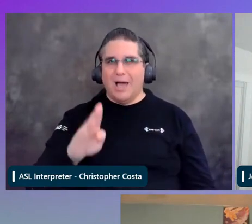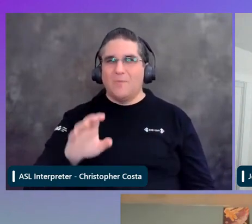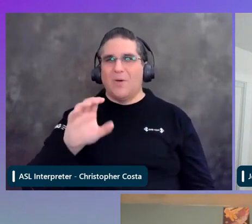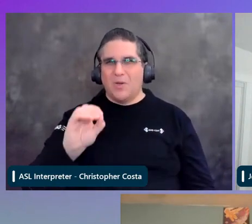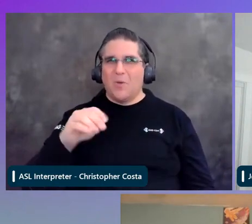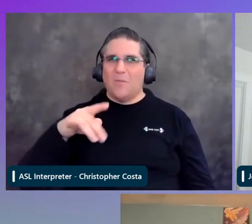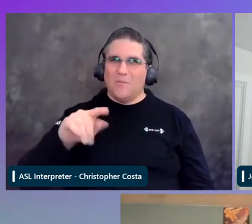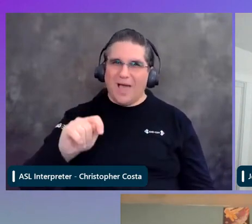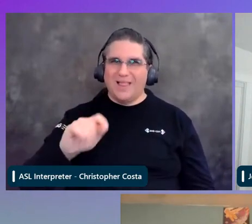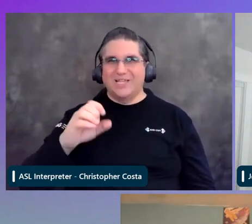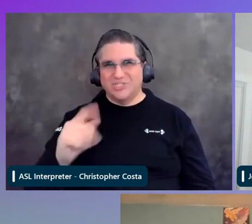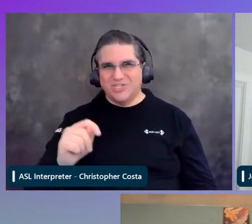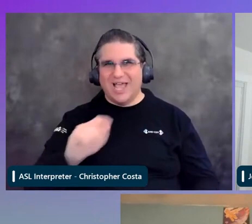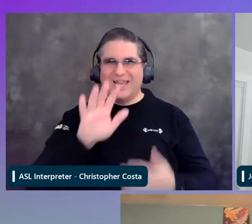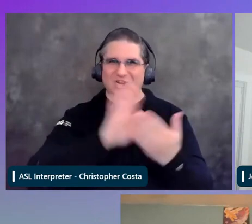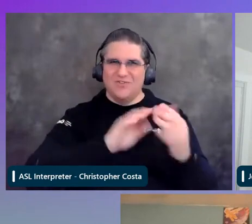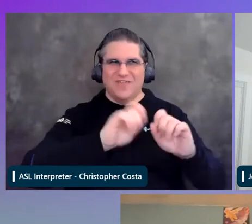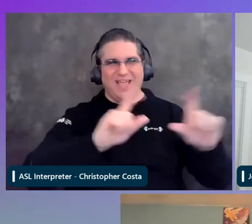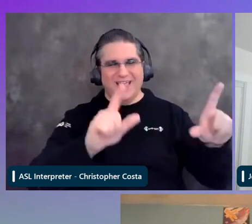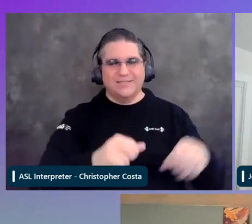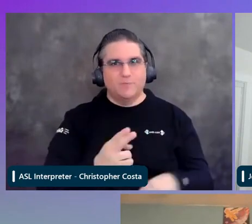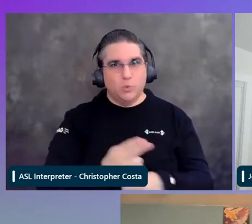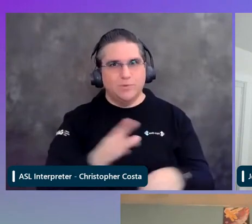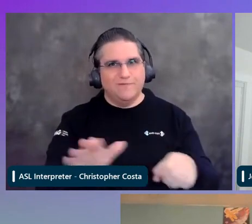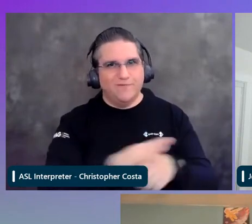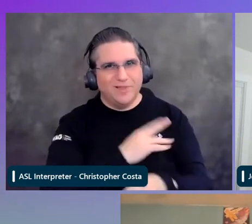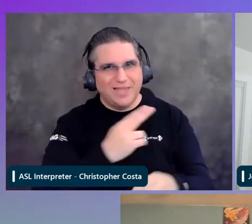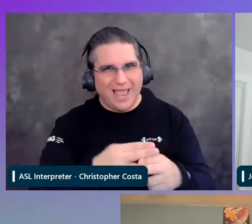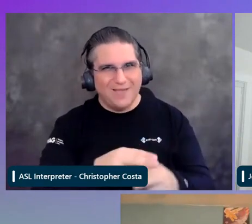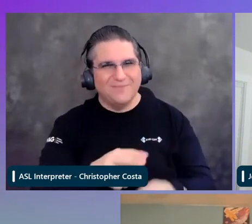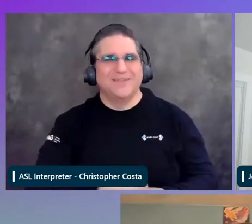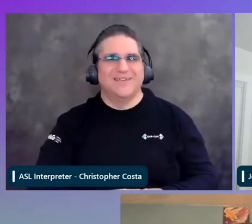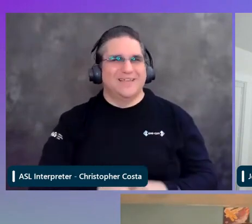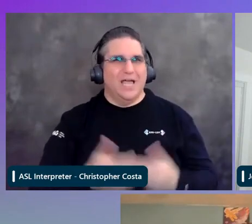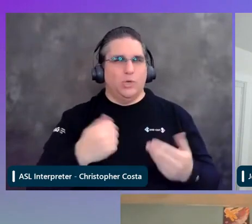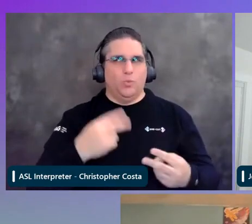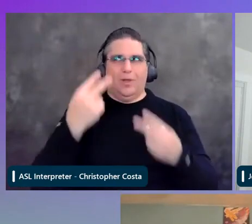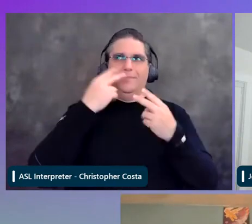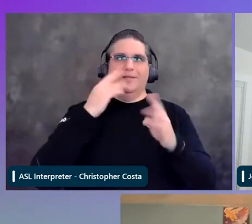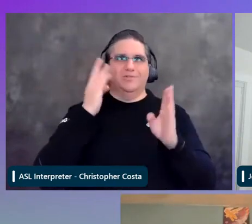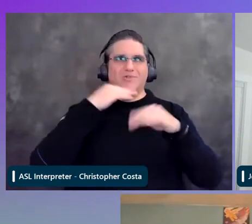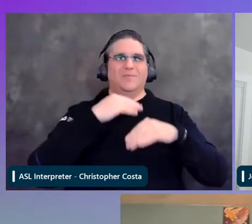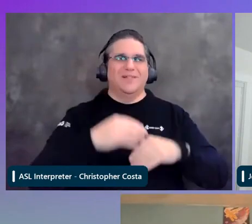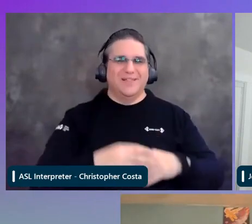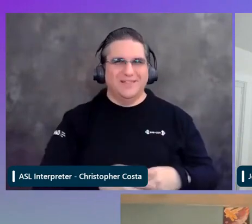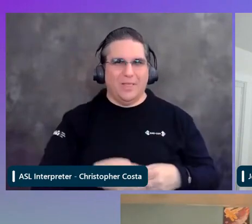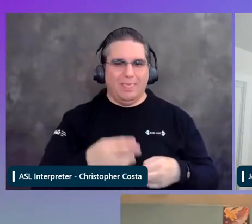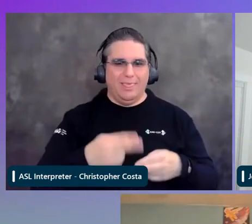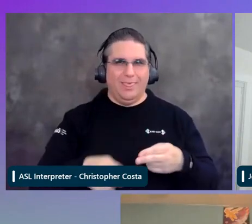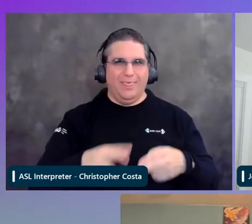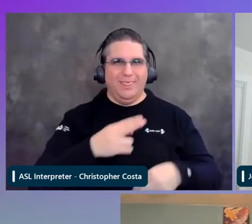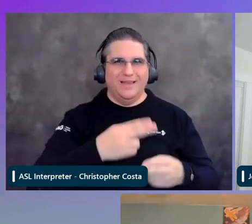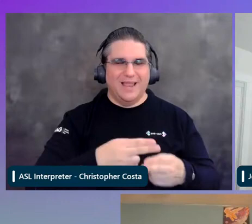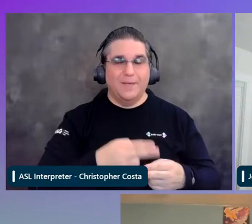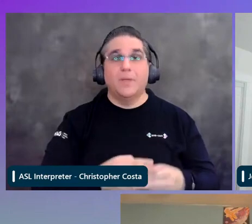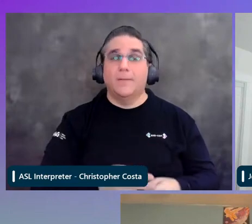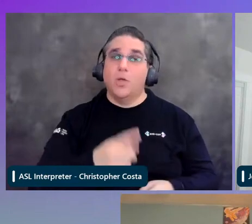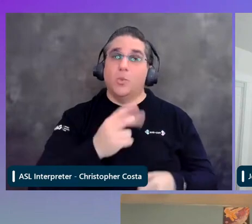Right. Let's be let's be legal here. Um, so I'll get in trouble. But yeah. So I mean,